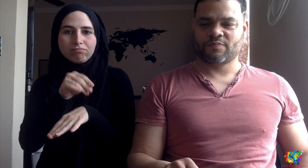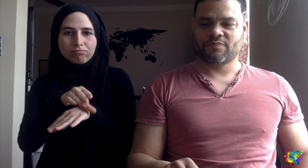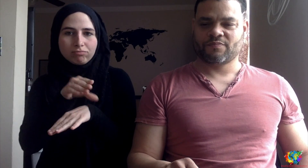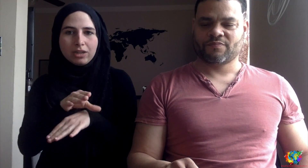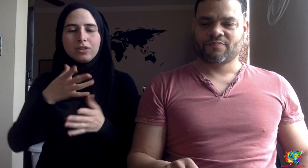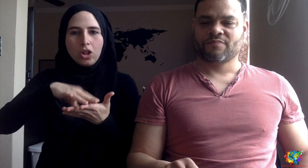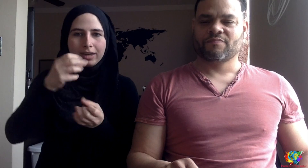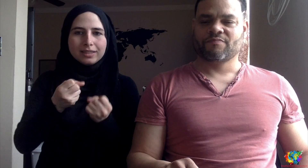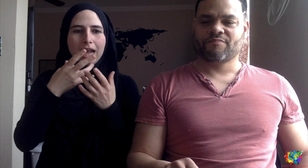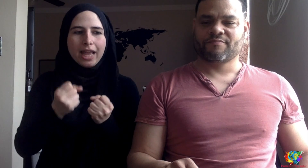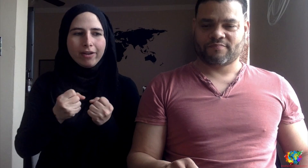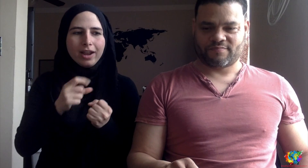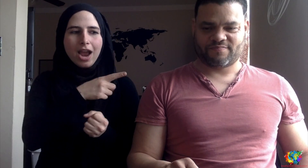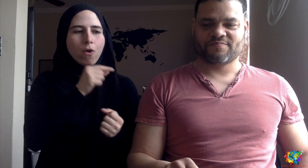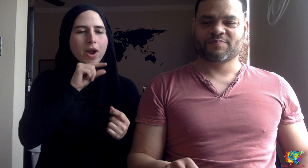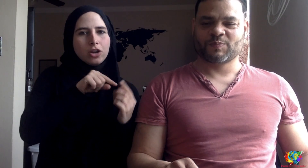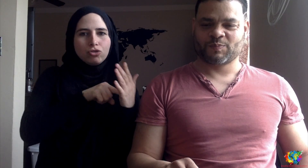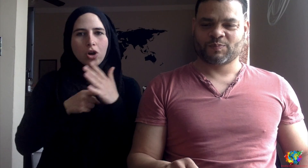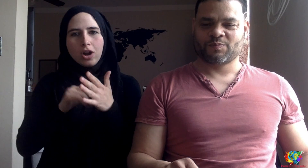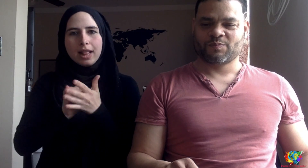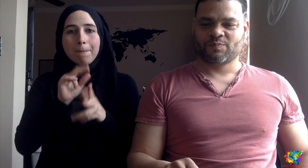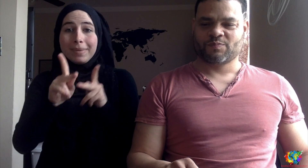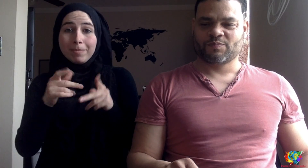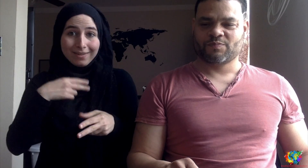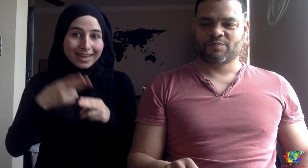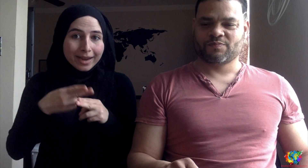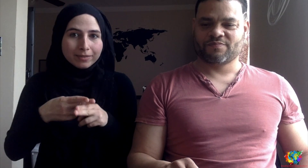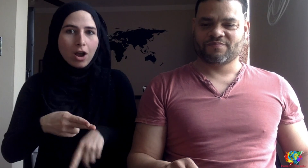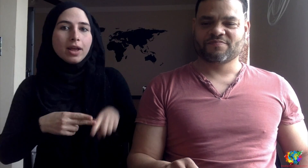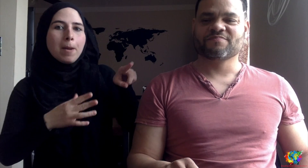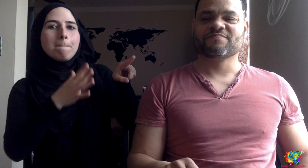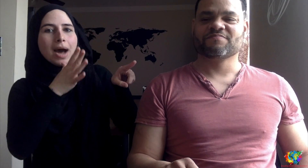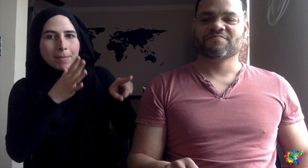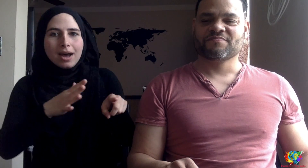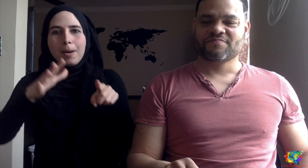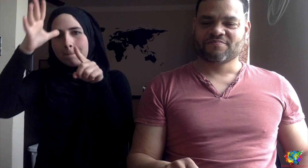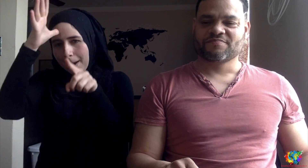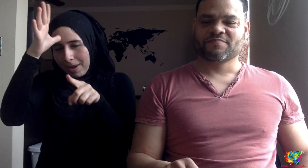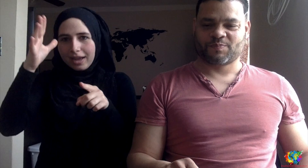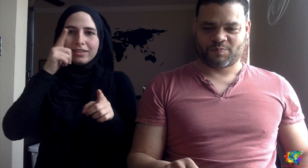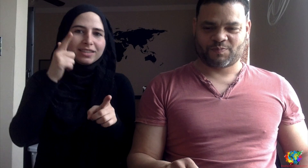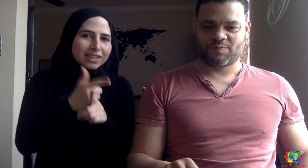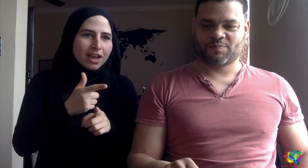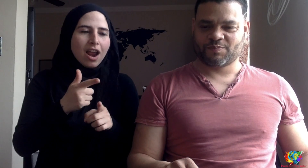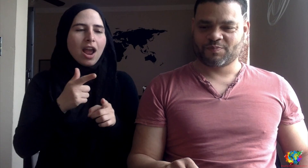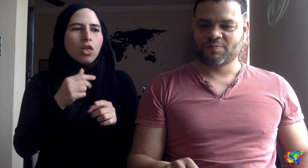Zee: Gregory showed her that people have names. He showed them the signs for mama, papa and sister.